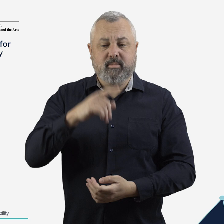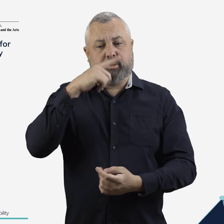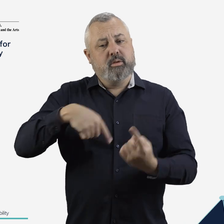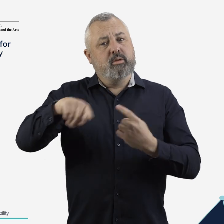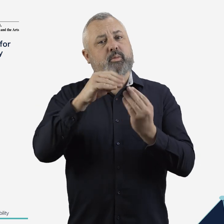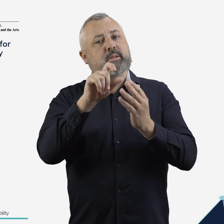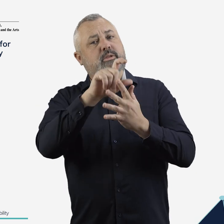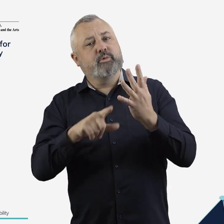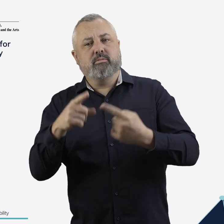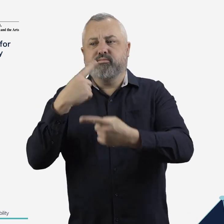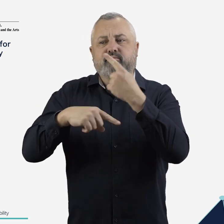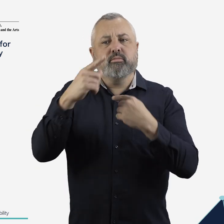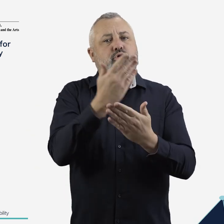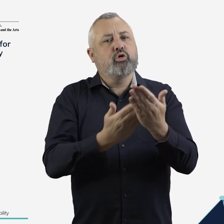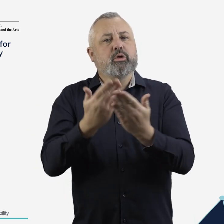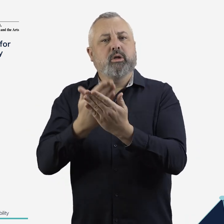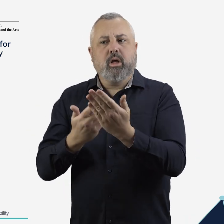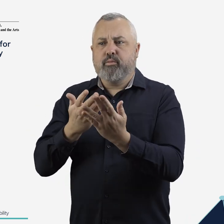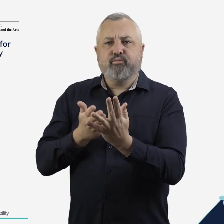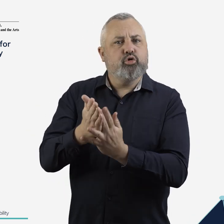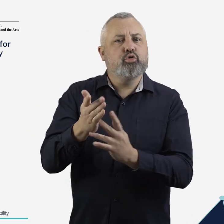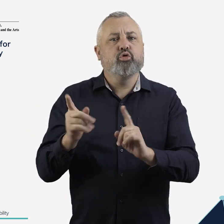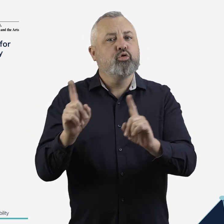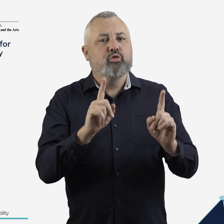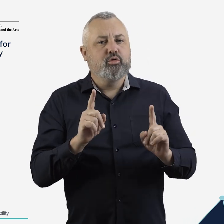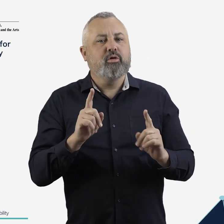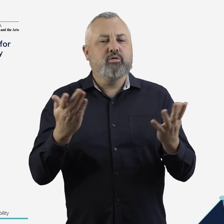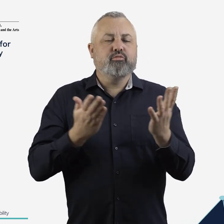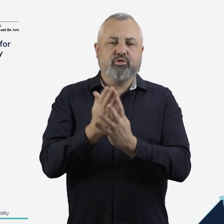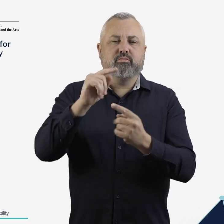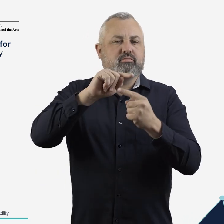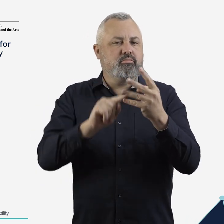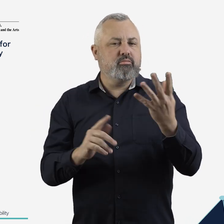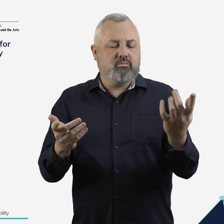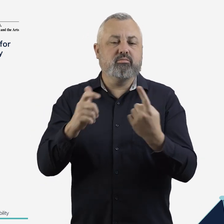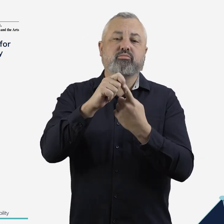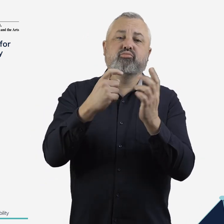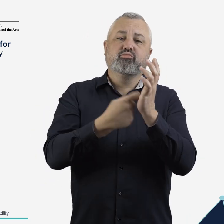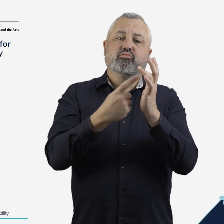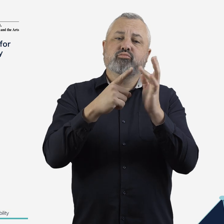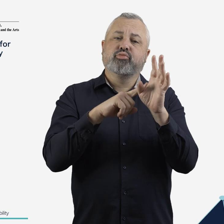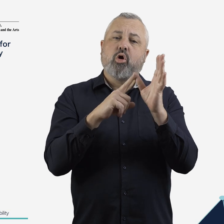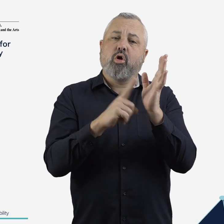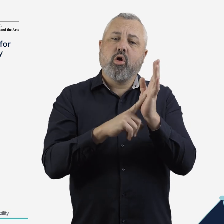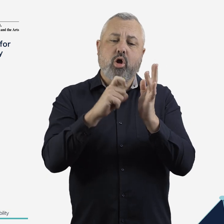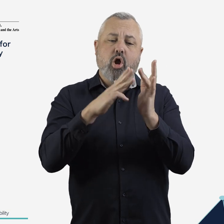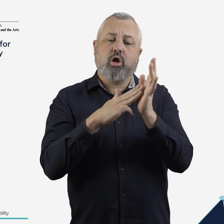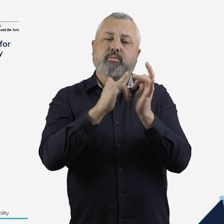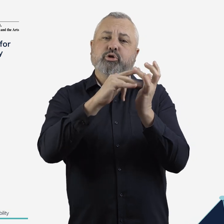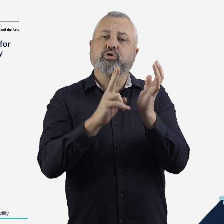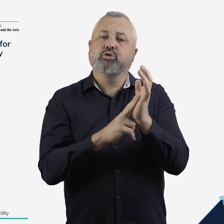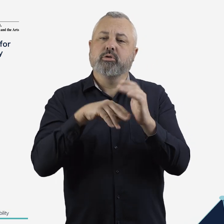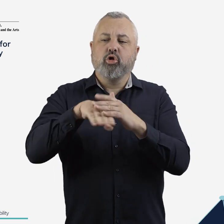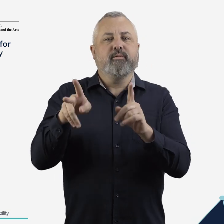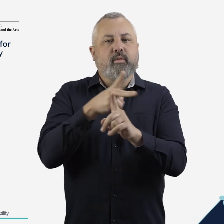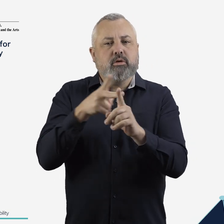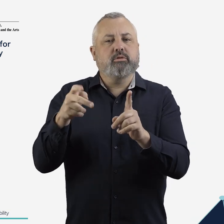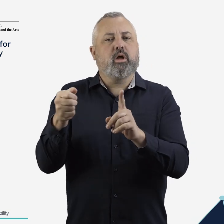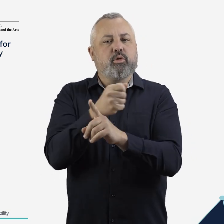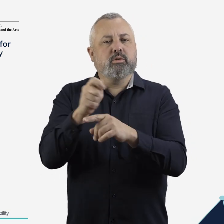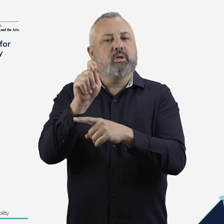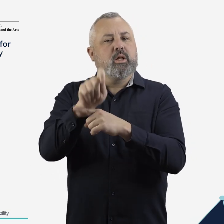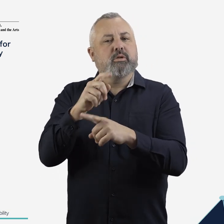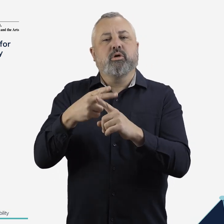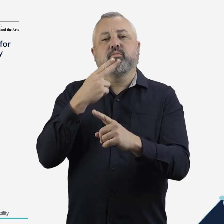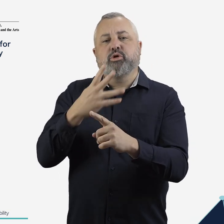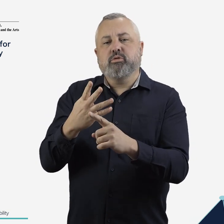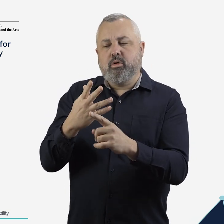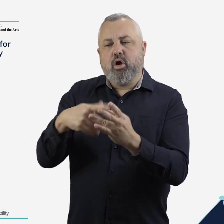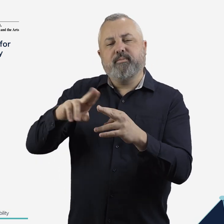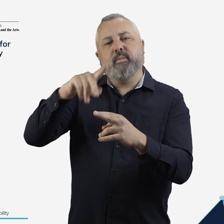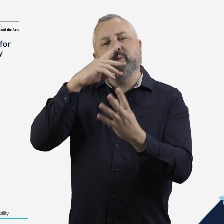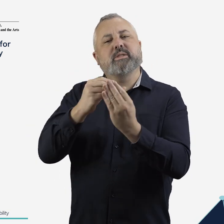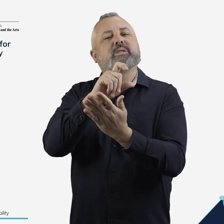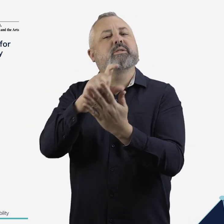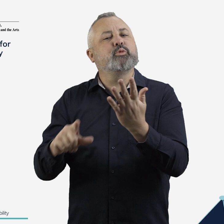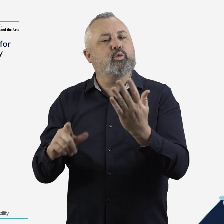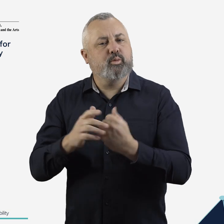Evidence presented to the Royal Commission into Violence, Abuse, Neglect and Exploitation of People with Disability